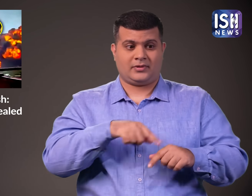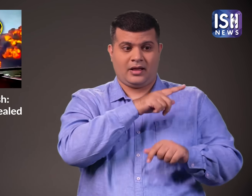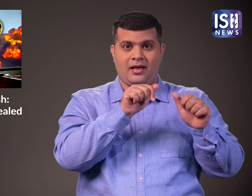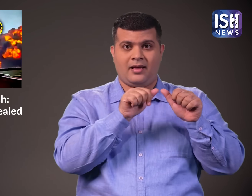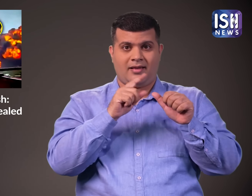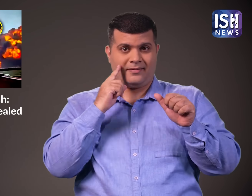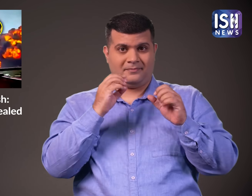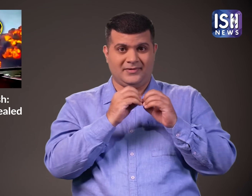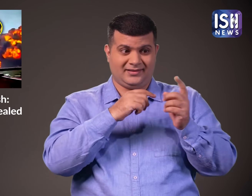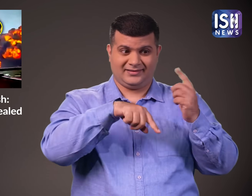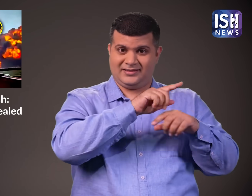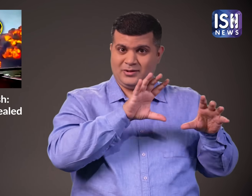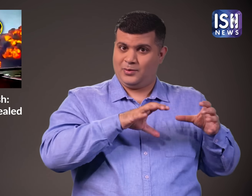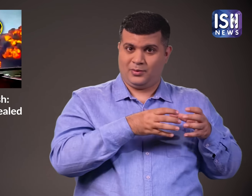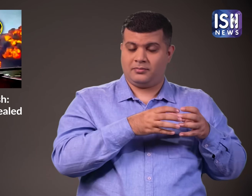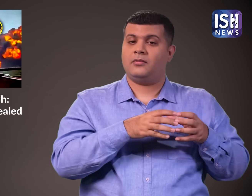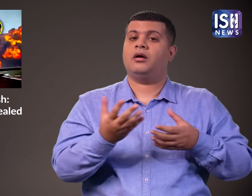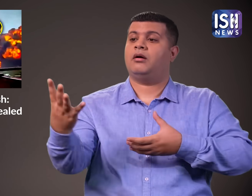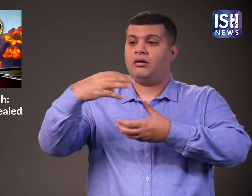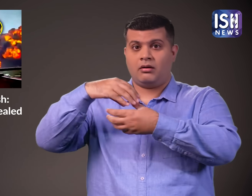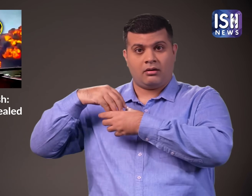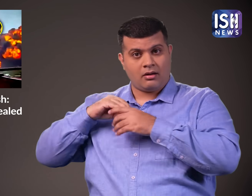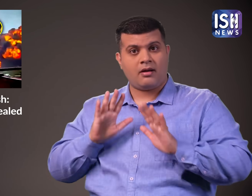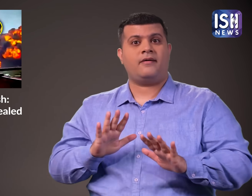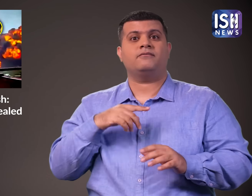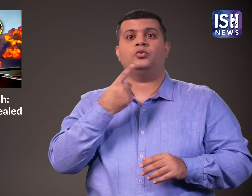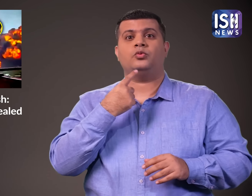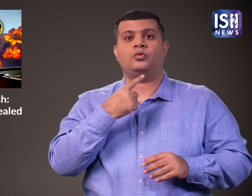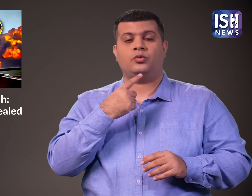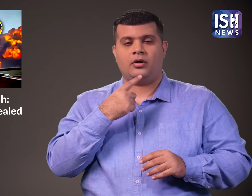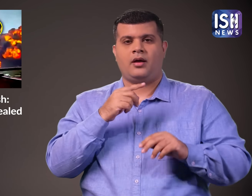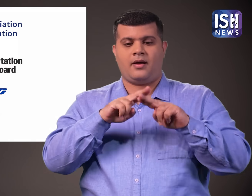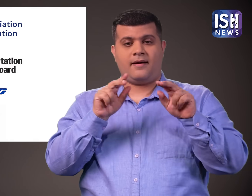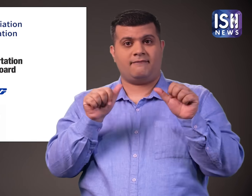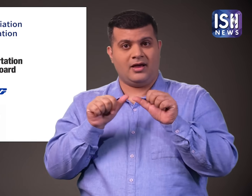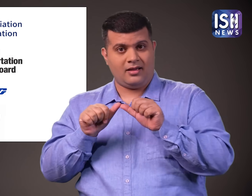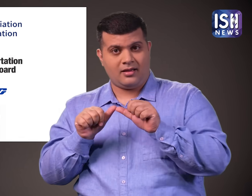The AAIB is being supported by agencies like the Federal Aviation Administration (FAA),